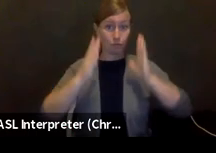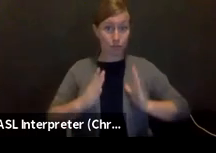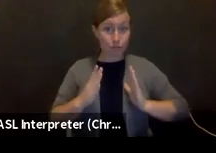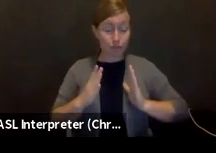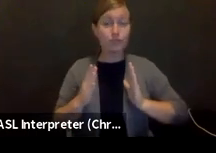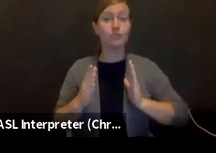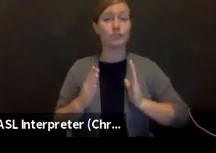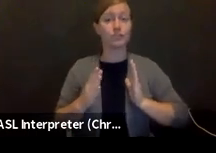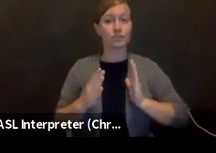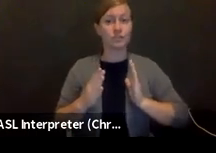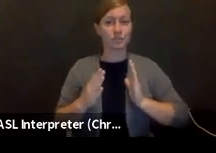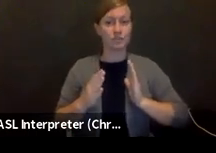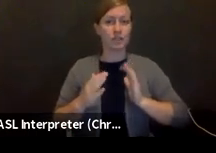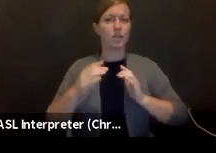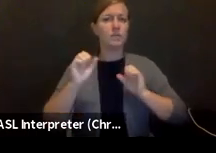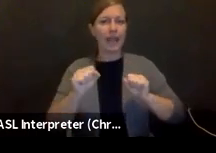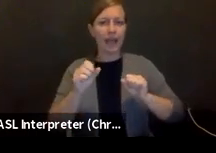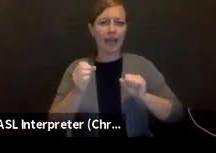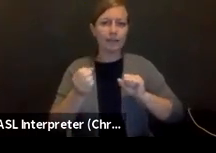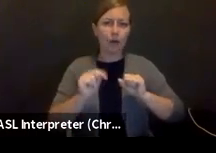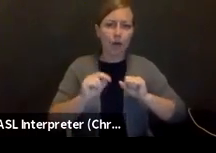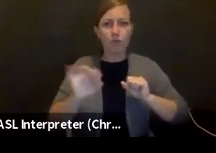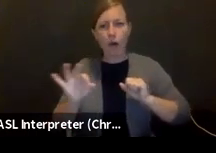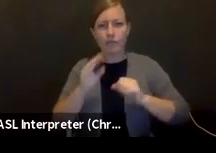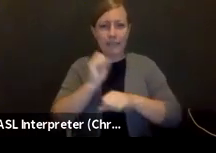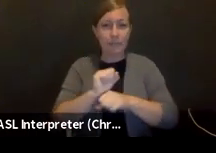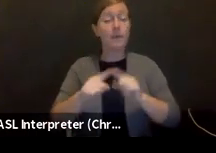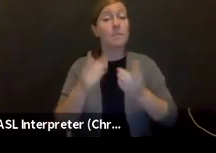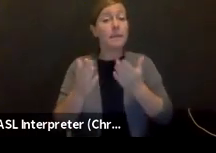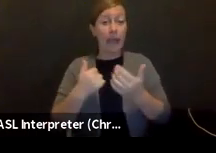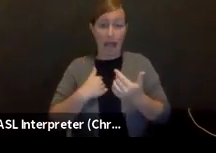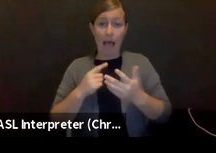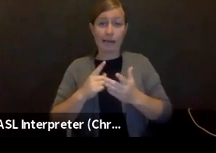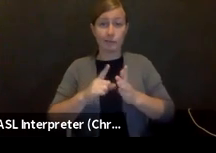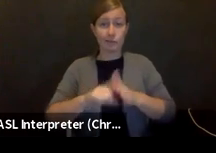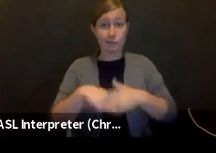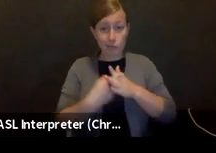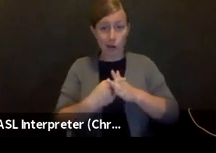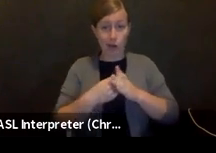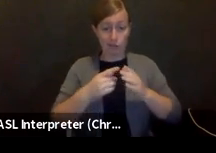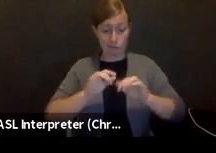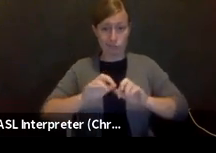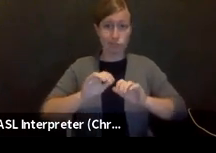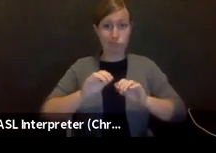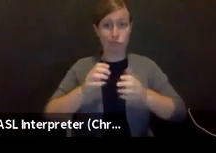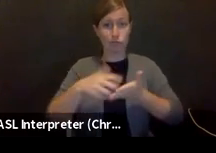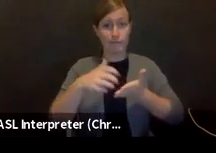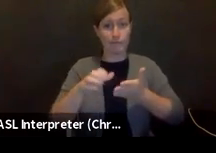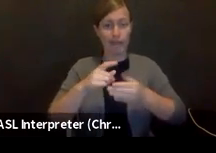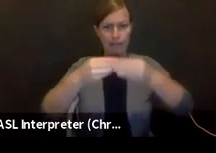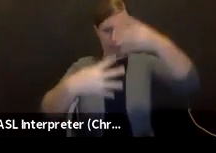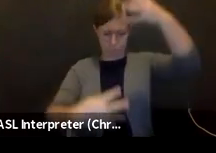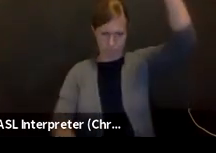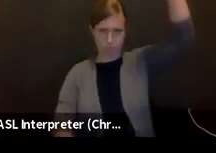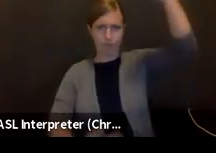ESD 189 - Amy Colburn: turn on and off assignments. But if I have something that I know I worked on, but I'm not. I don't want to have to search through, I can say I only want to see discussions.